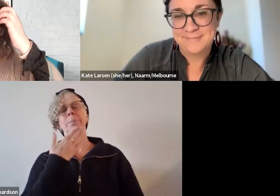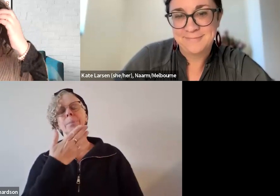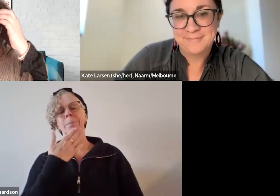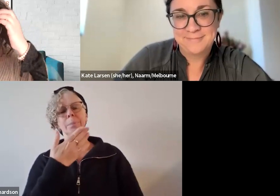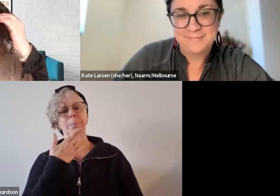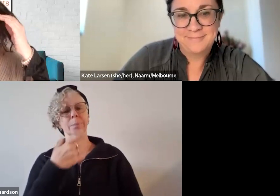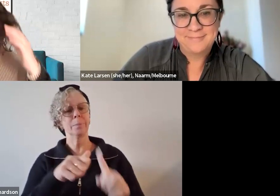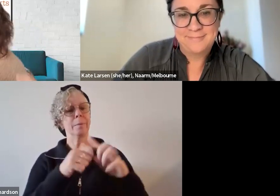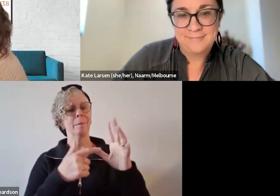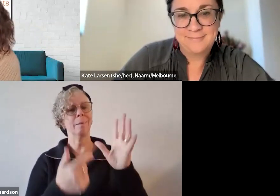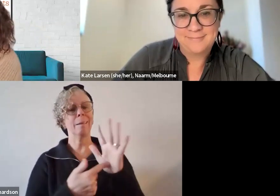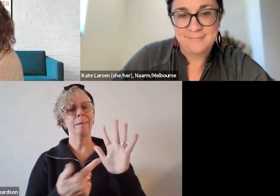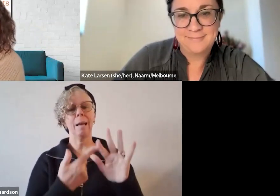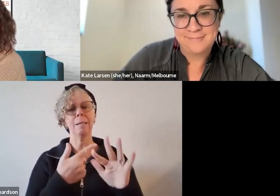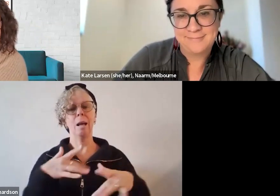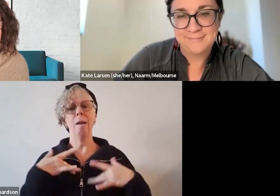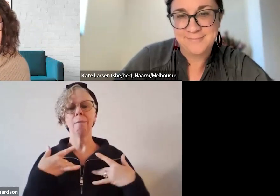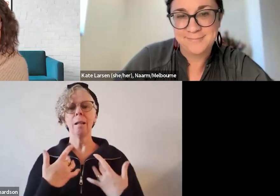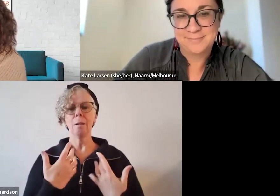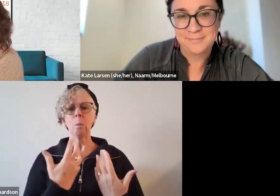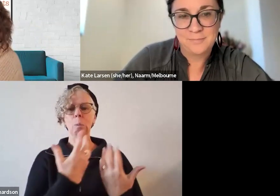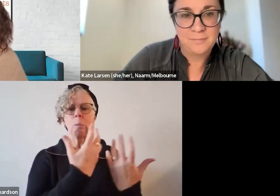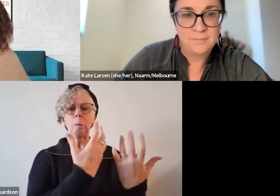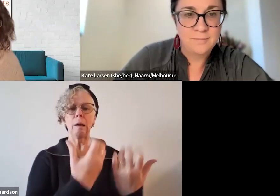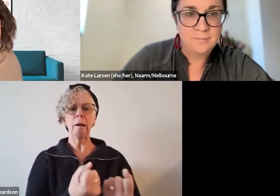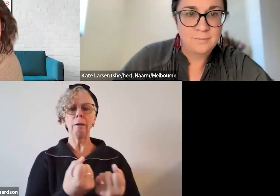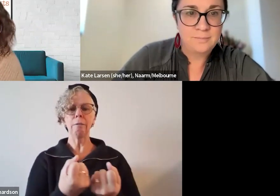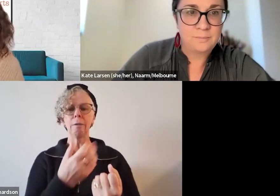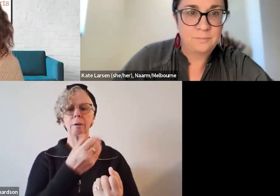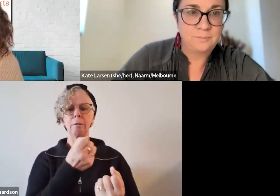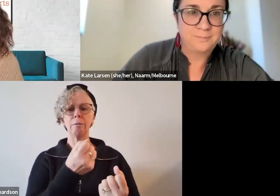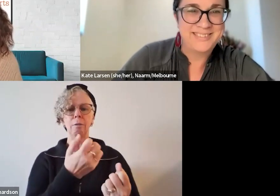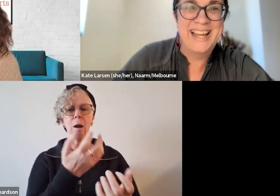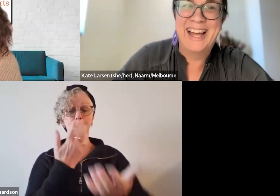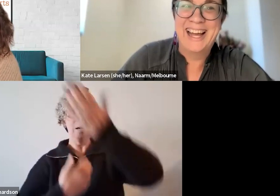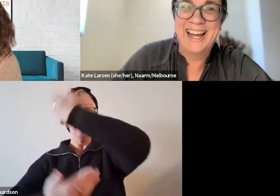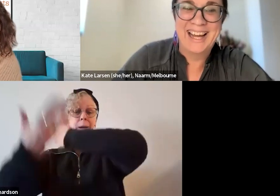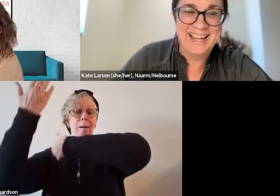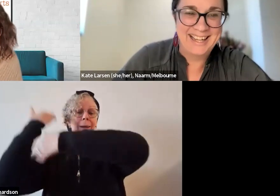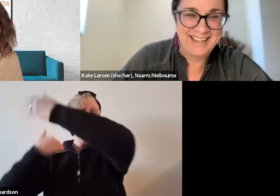I feel like we've gone now all the way from ancient Greece with Cecilia